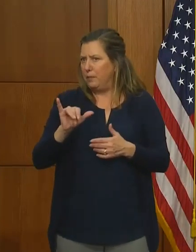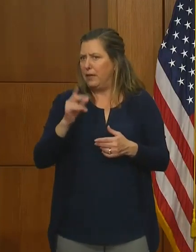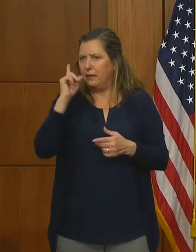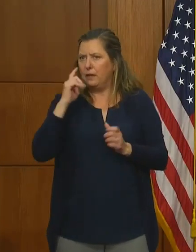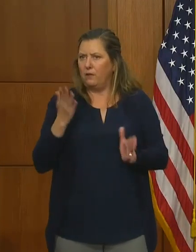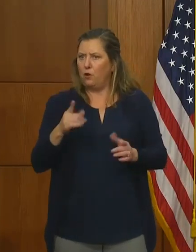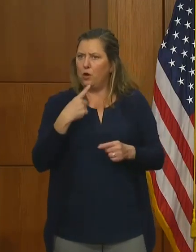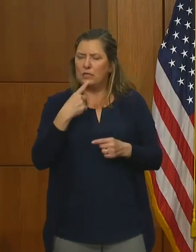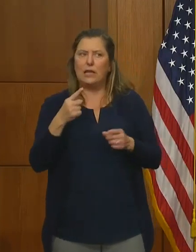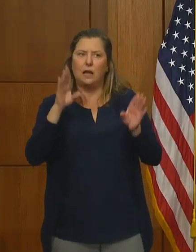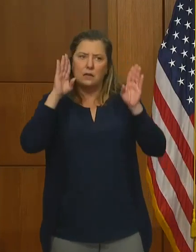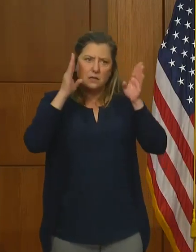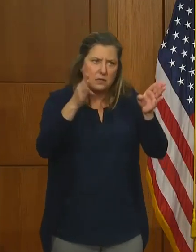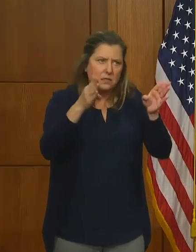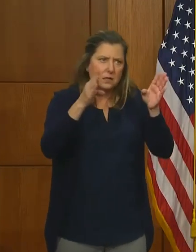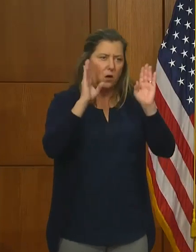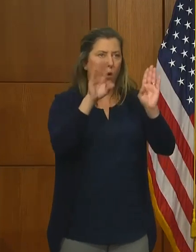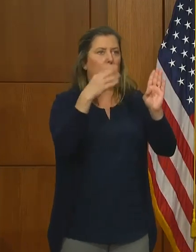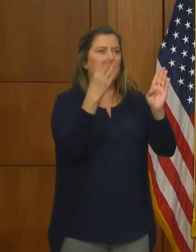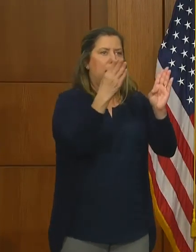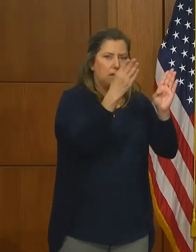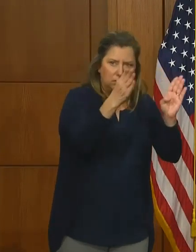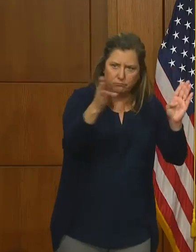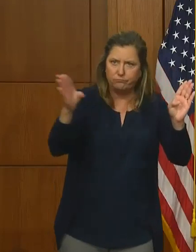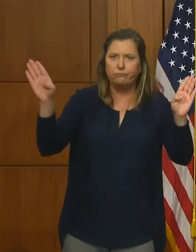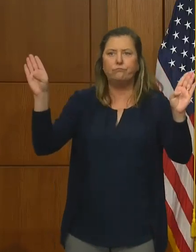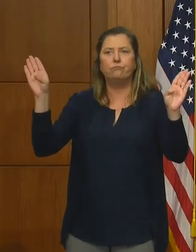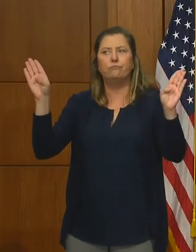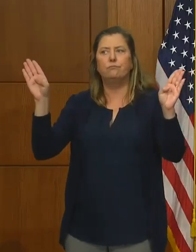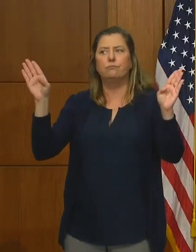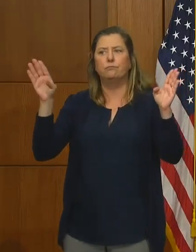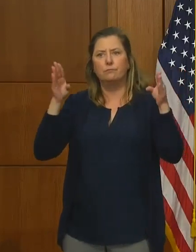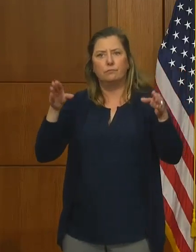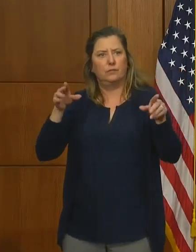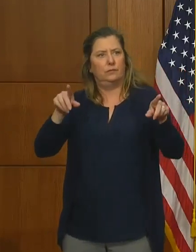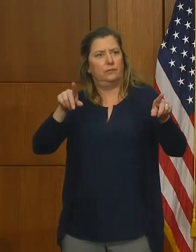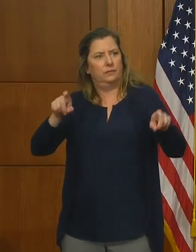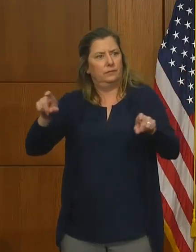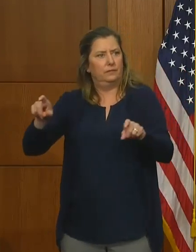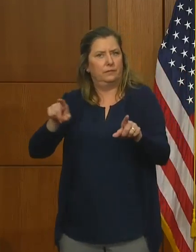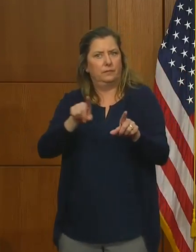AS DR EMILY IN THE GOVERNOR INDICATED. WE'RE NOW BROADENING